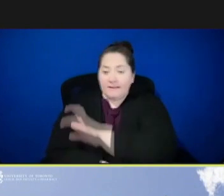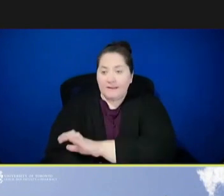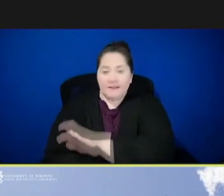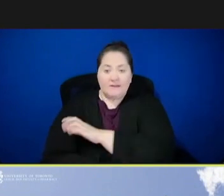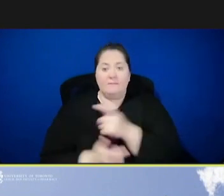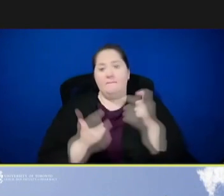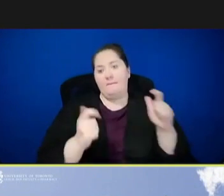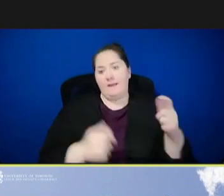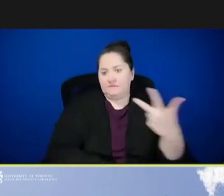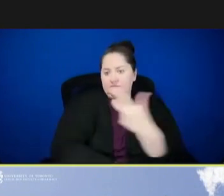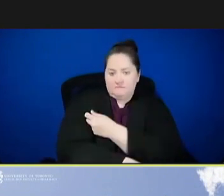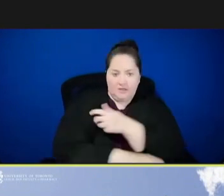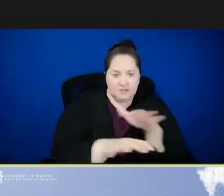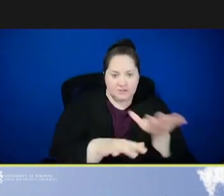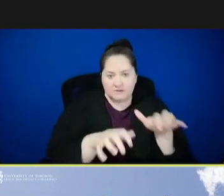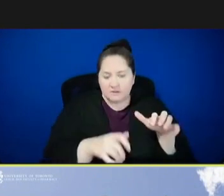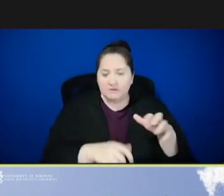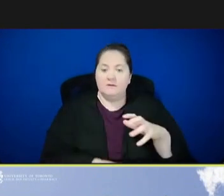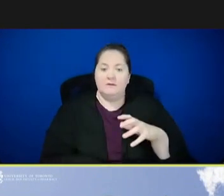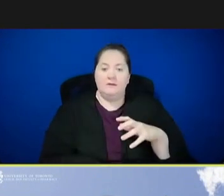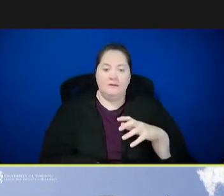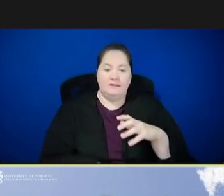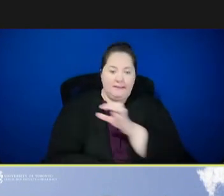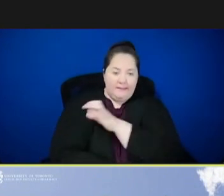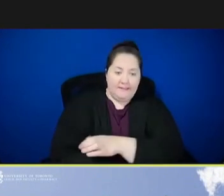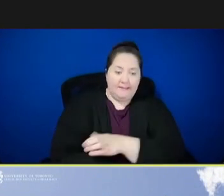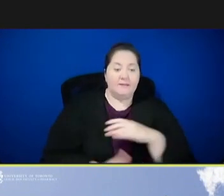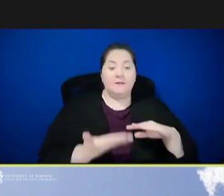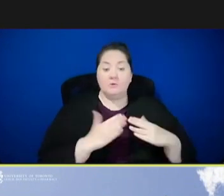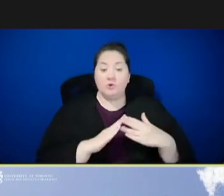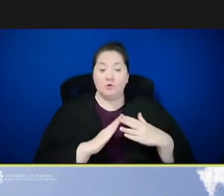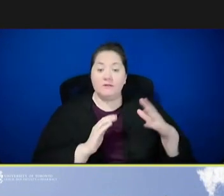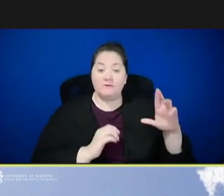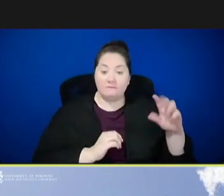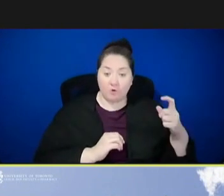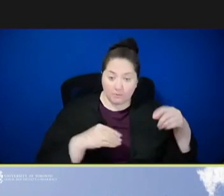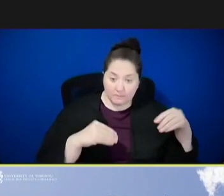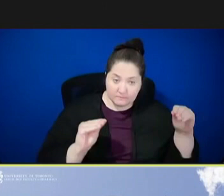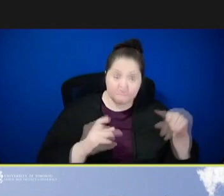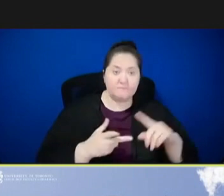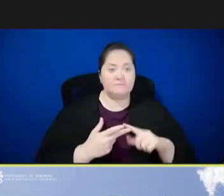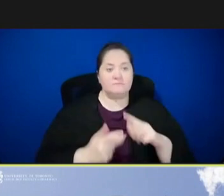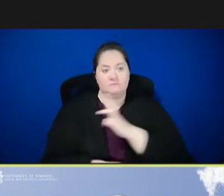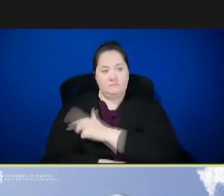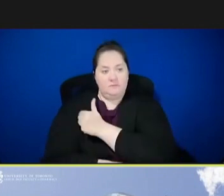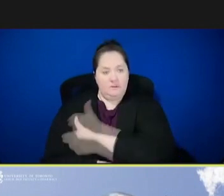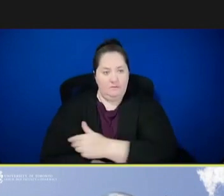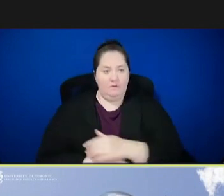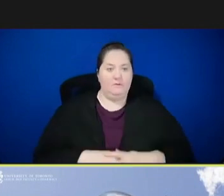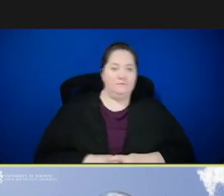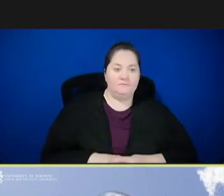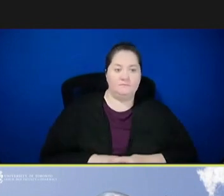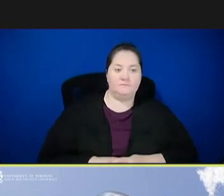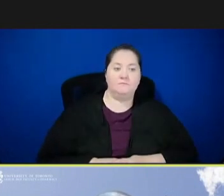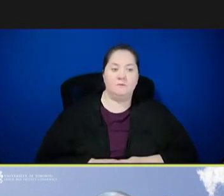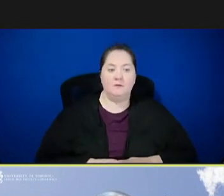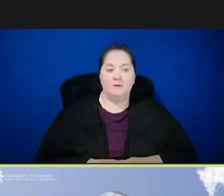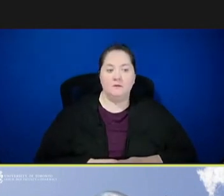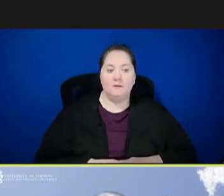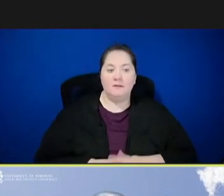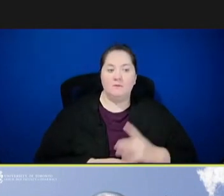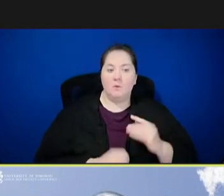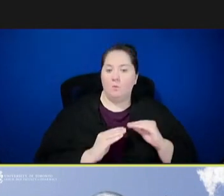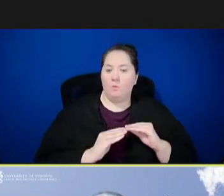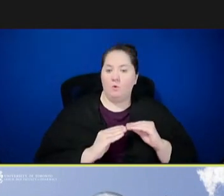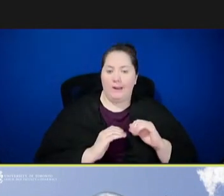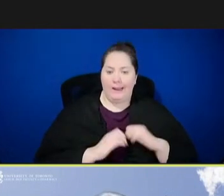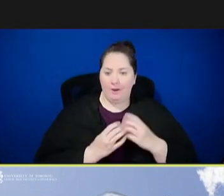community pharmacies, and hospitals. So here's a little bit more about how CARD works for the